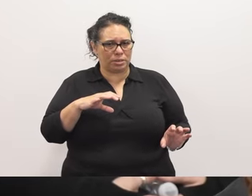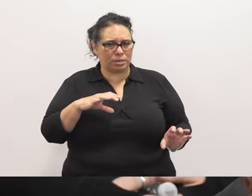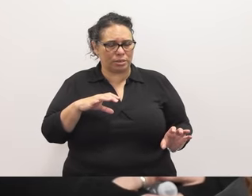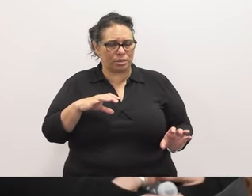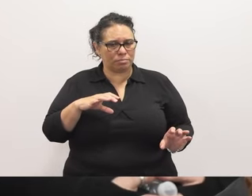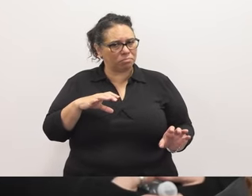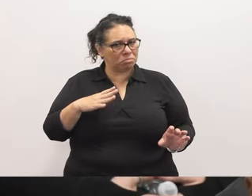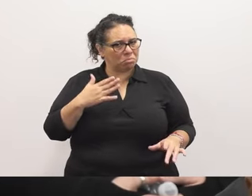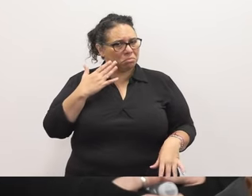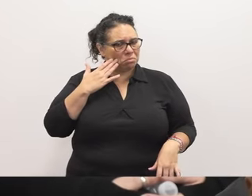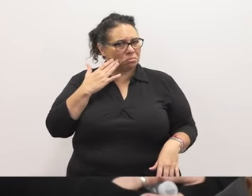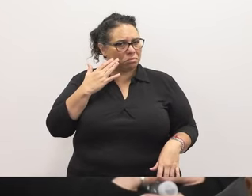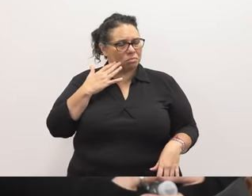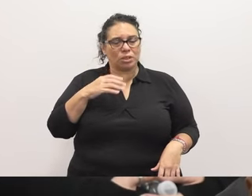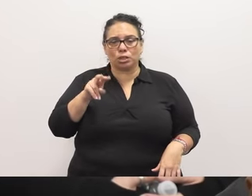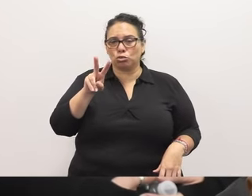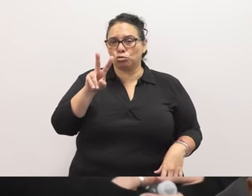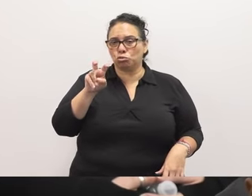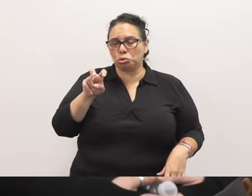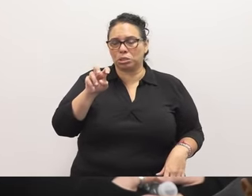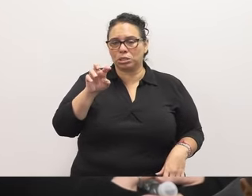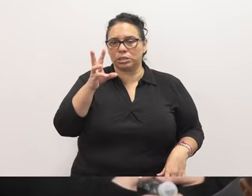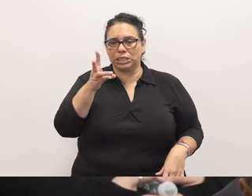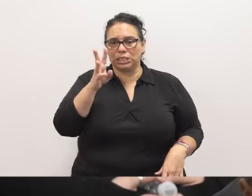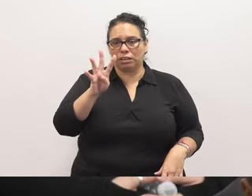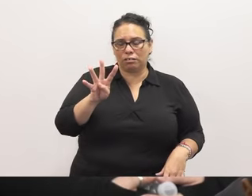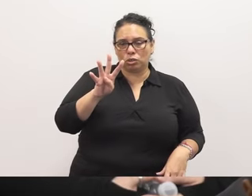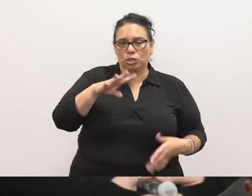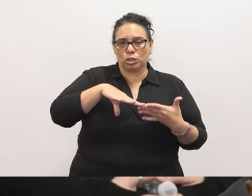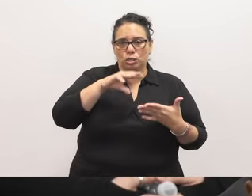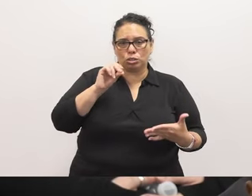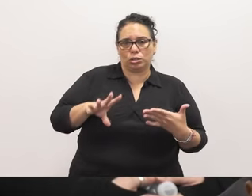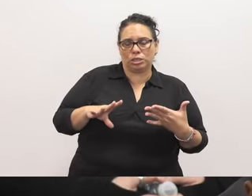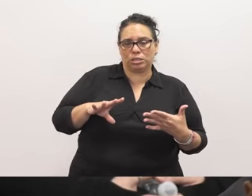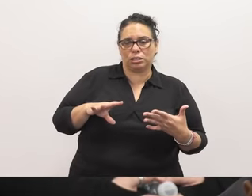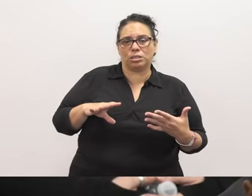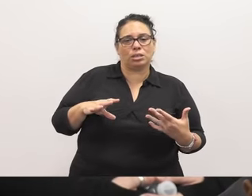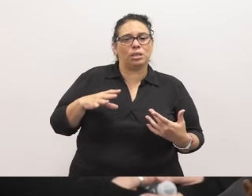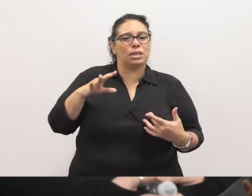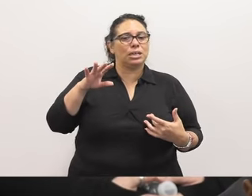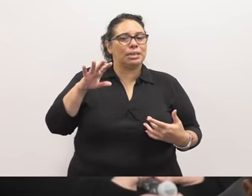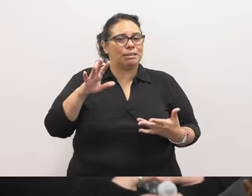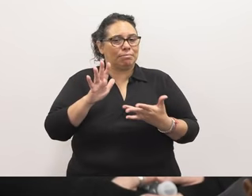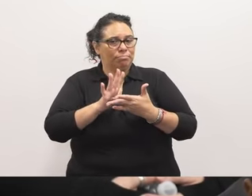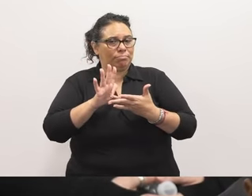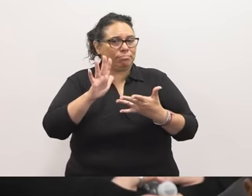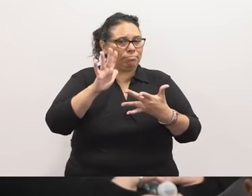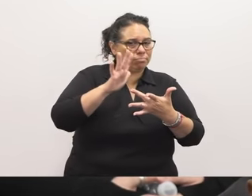So we have 264 students this year in ninth and 10th grade participating in the college and career,